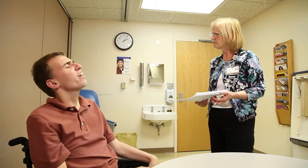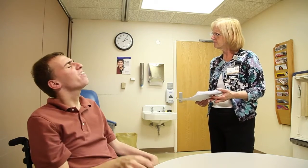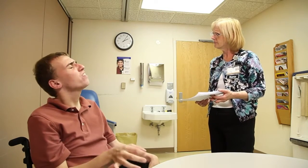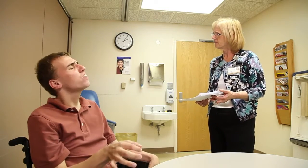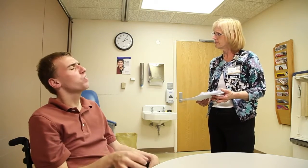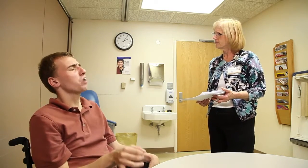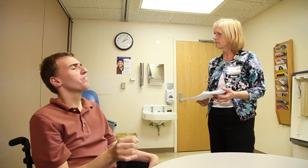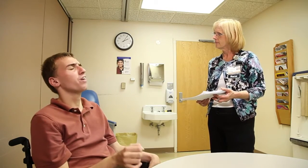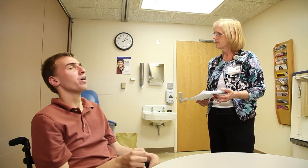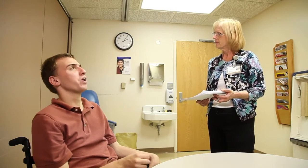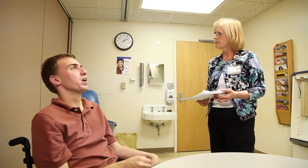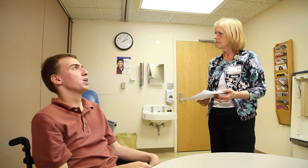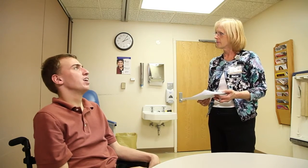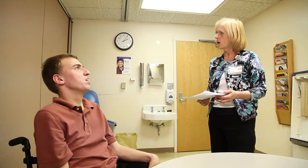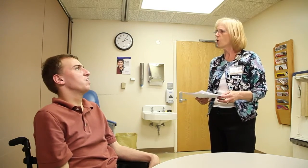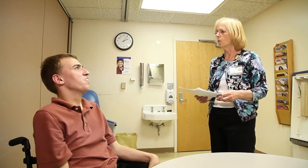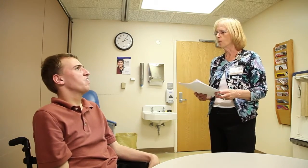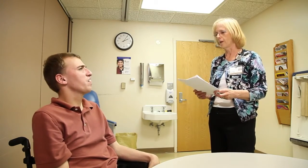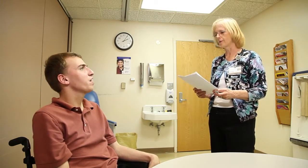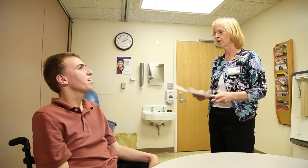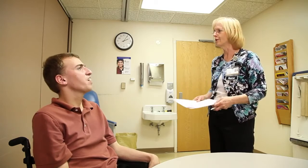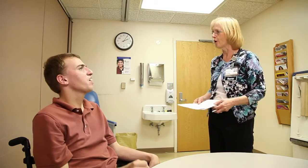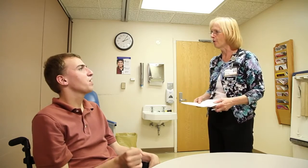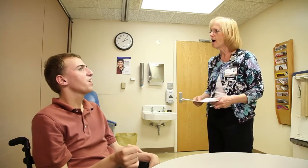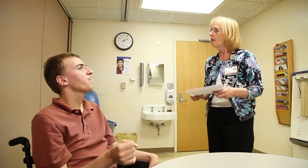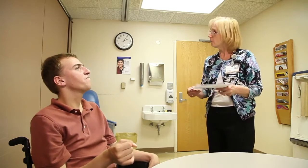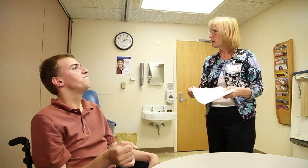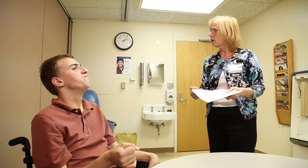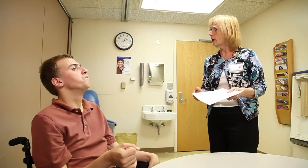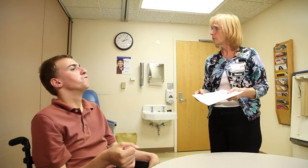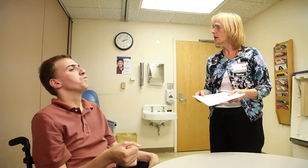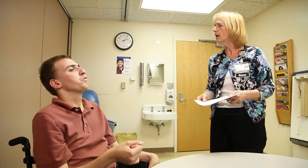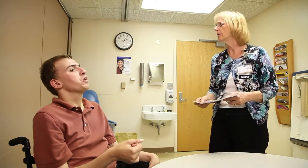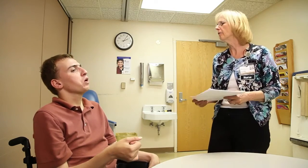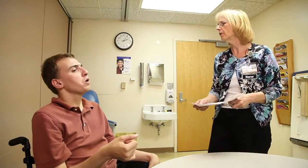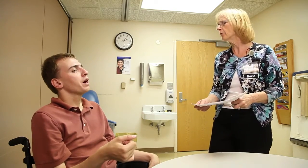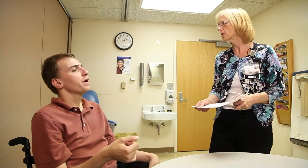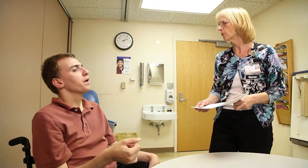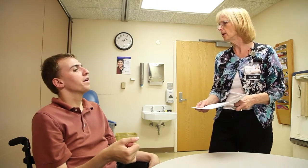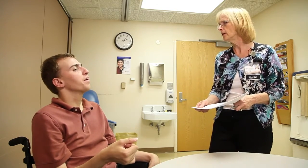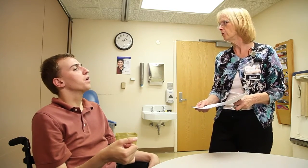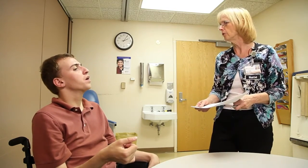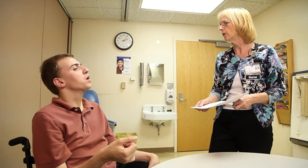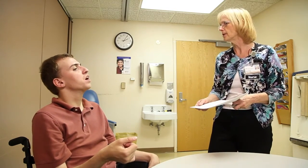I actually don't have a guardian. - Oh. Well that's good to know. Then we can go ahead and begin. The very first thing we need to do